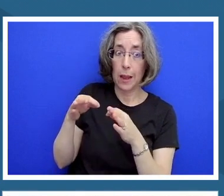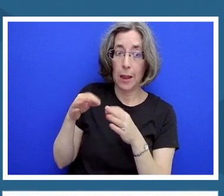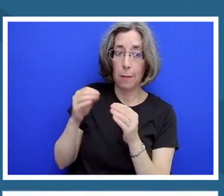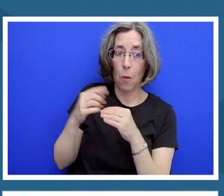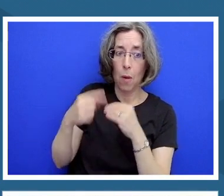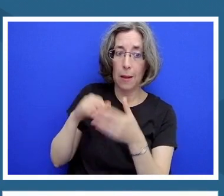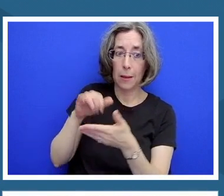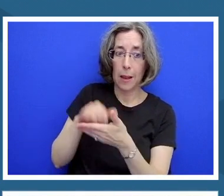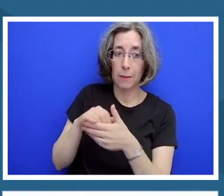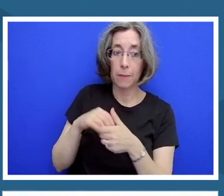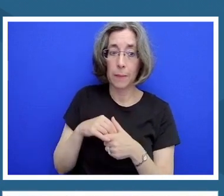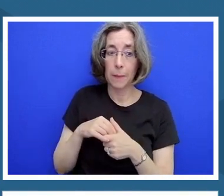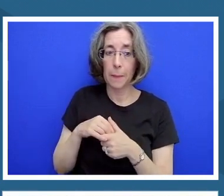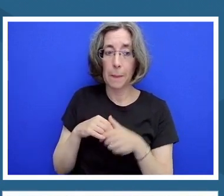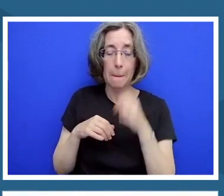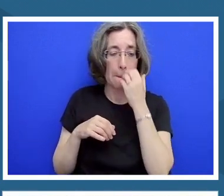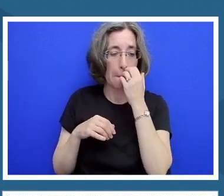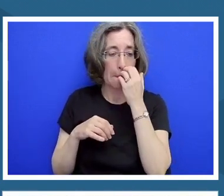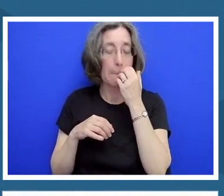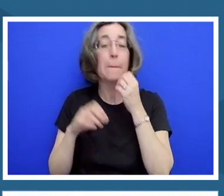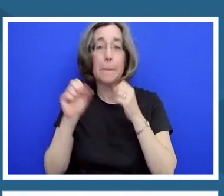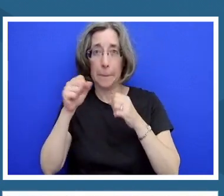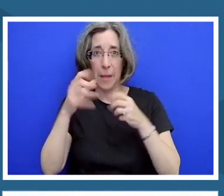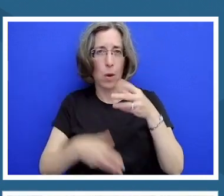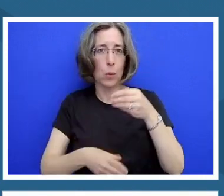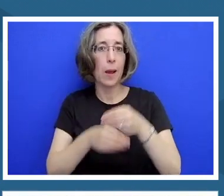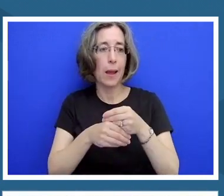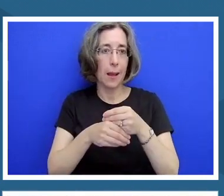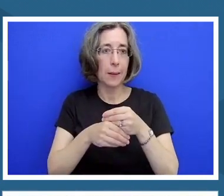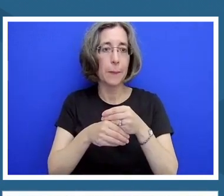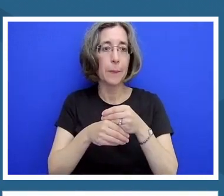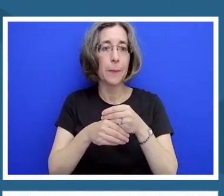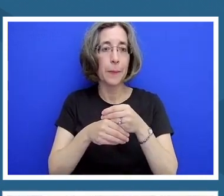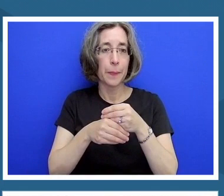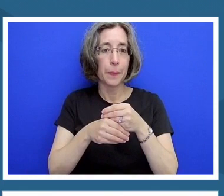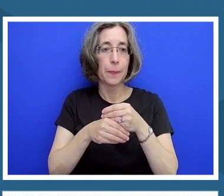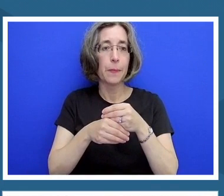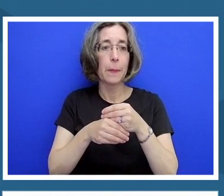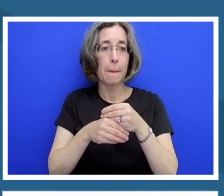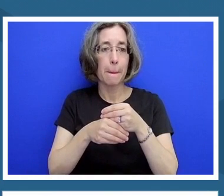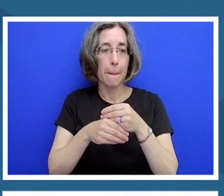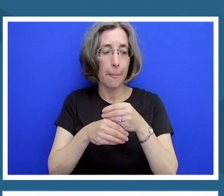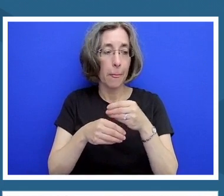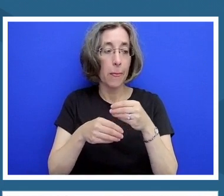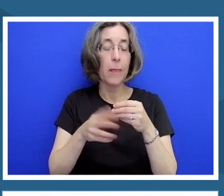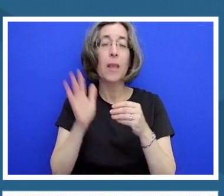just uh just to point out that um